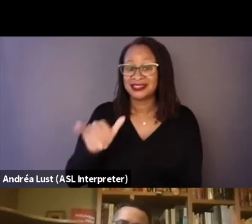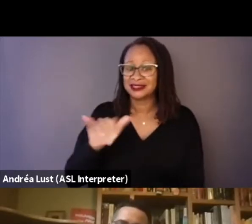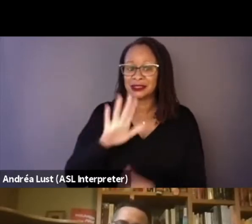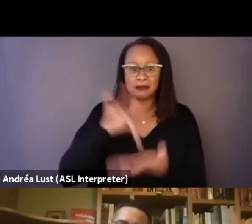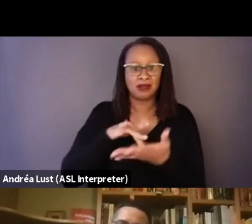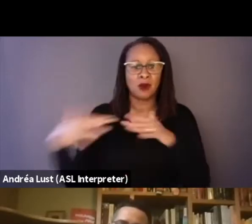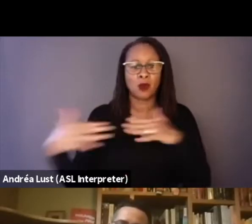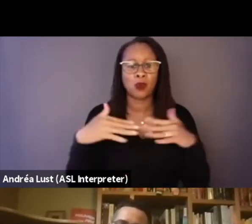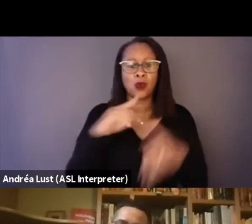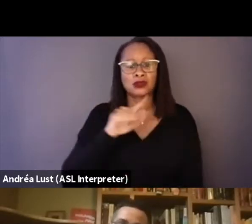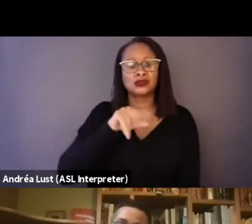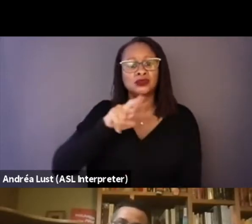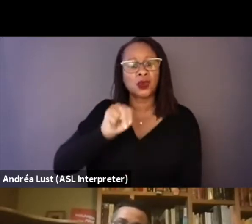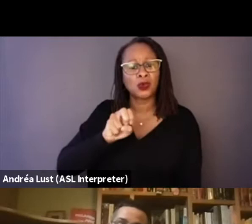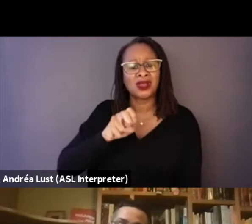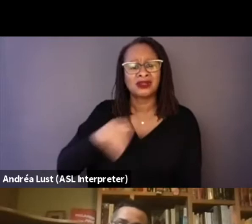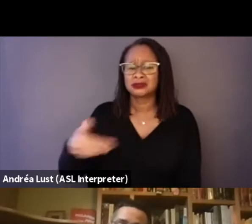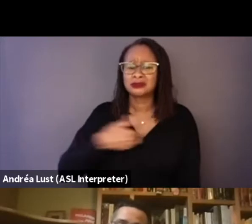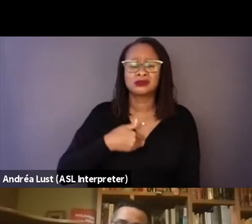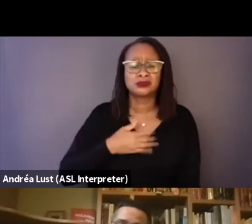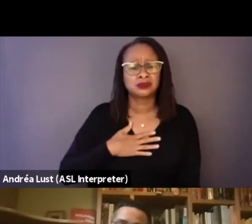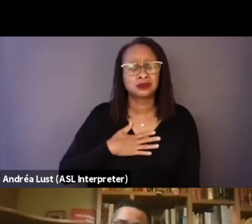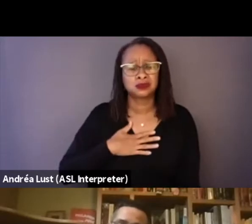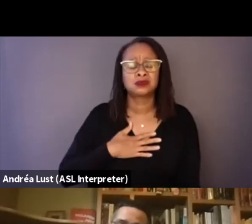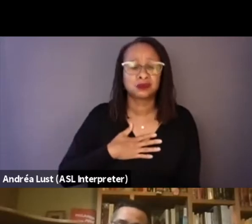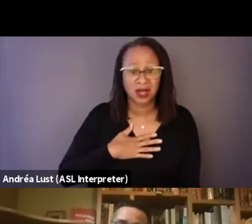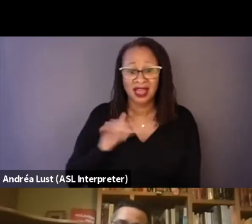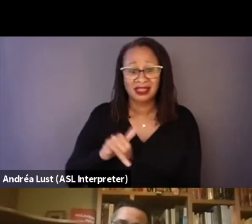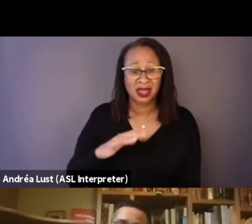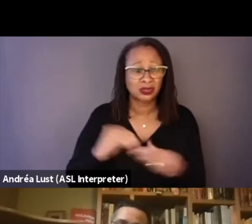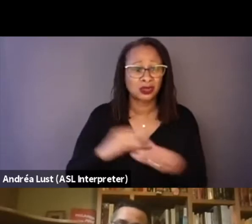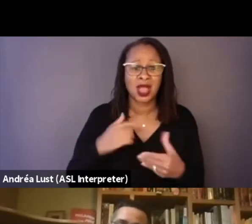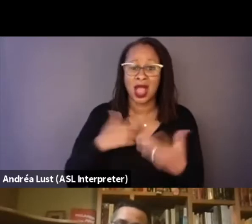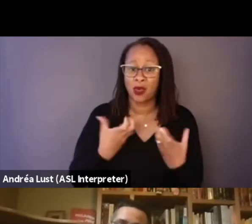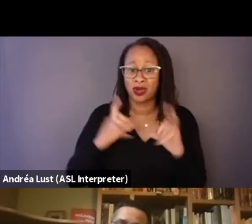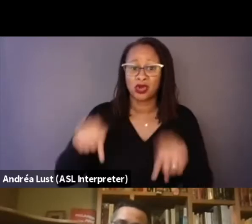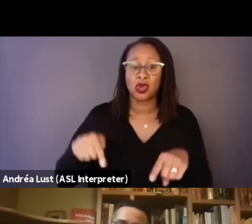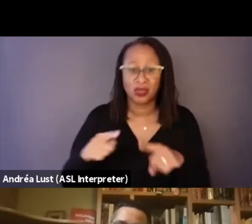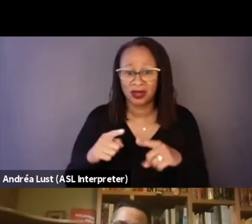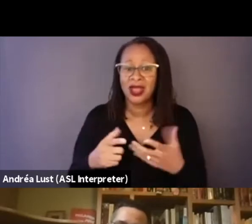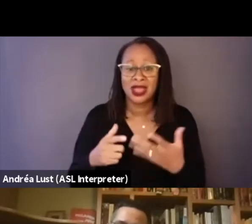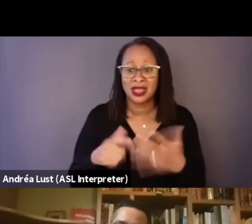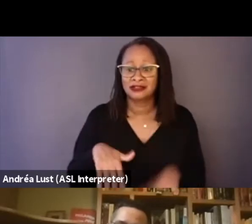and it's this incredibly moving story. And by the way, I want to go there and raise baby chimps. God, they're so...